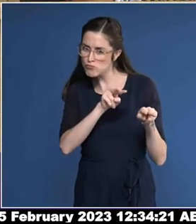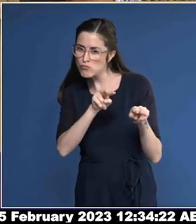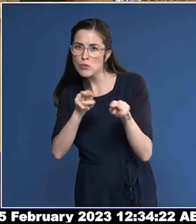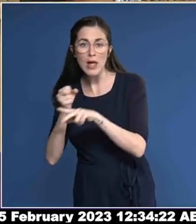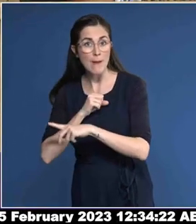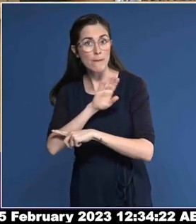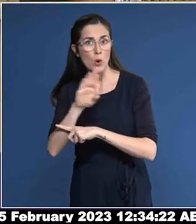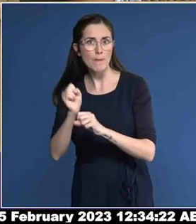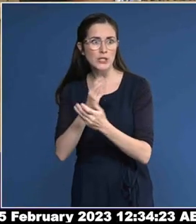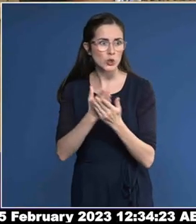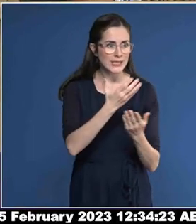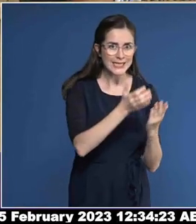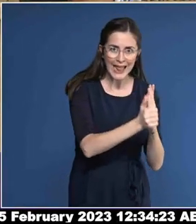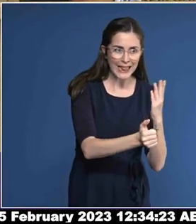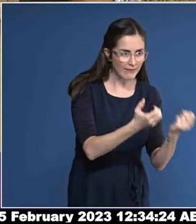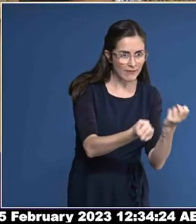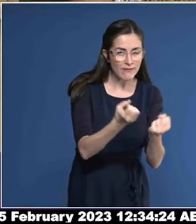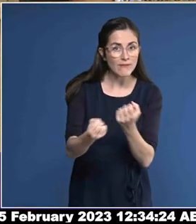Right. So related to skills, often there's an assumption that if you've